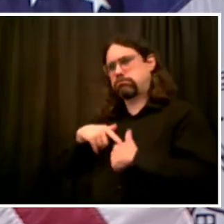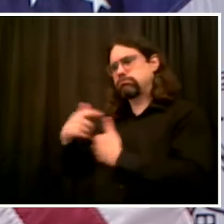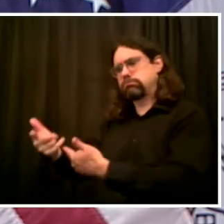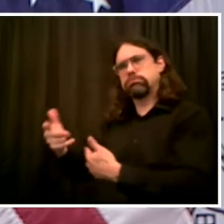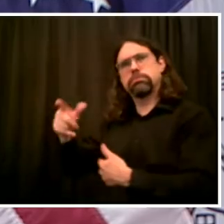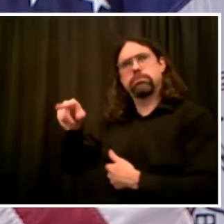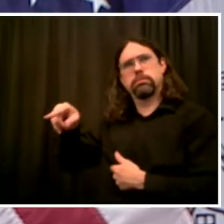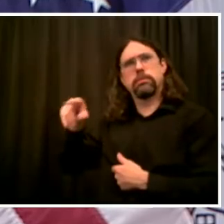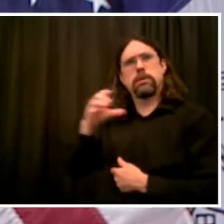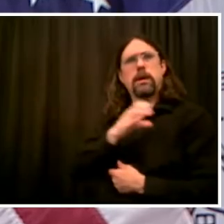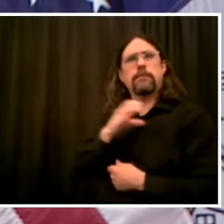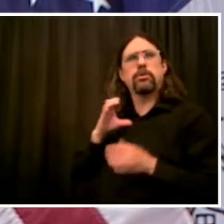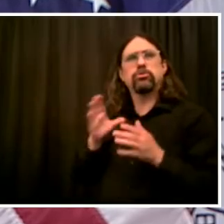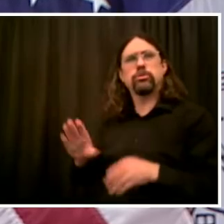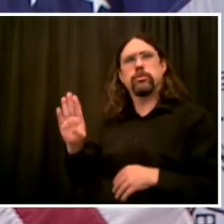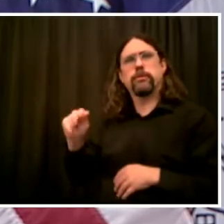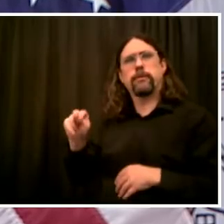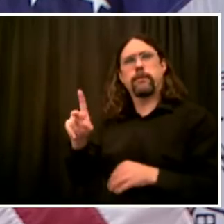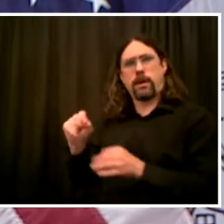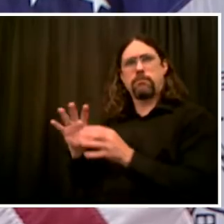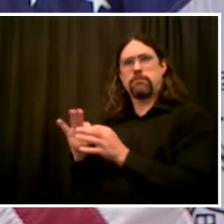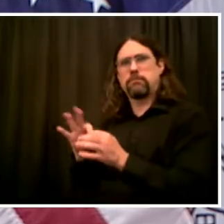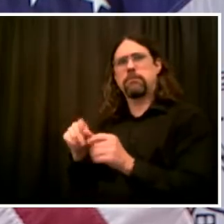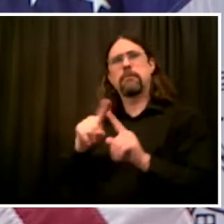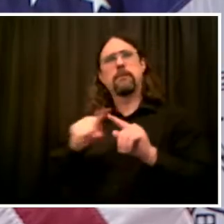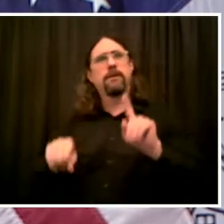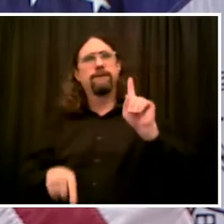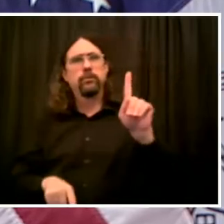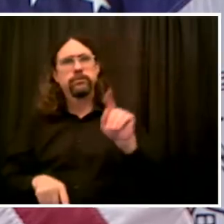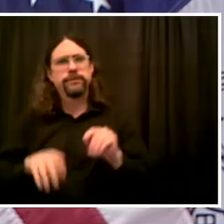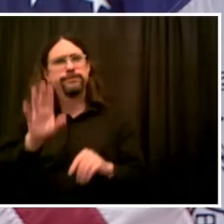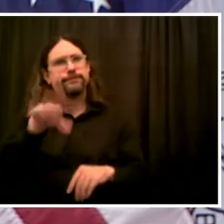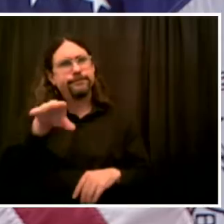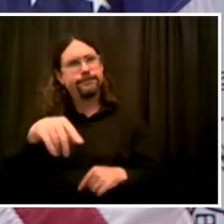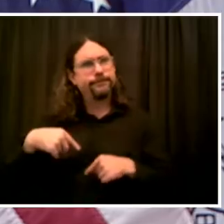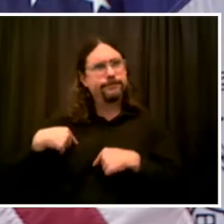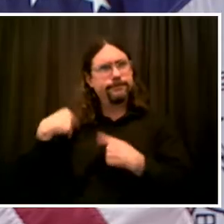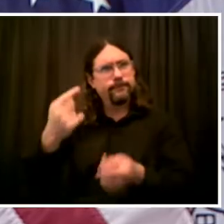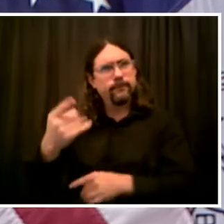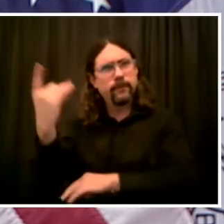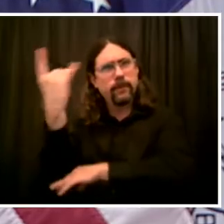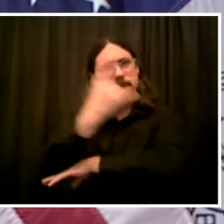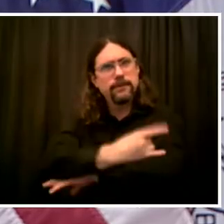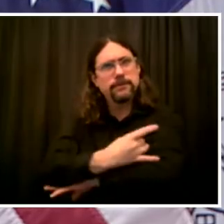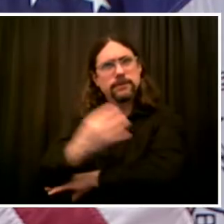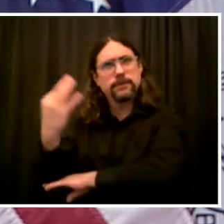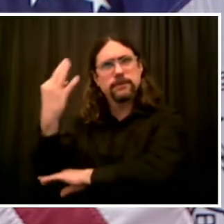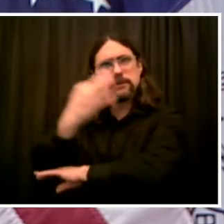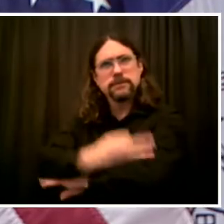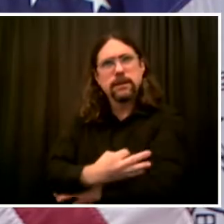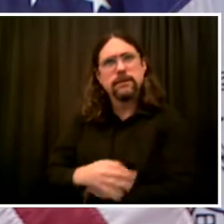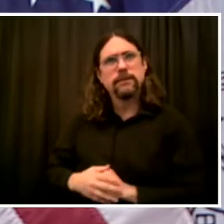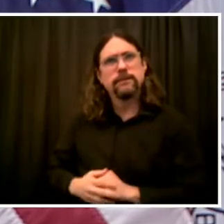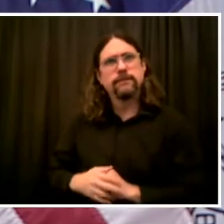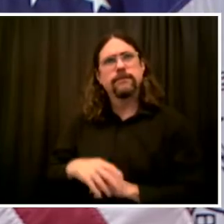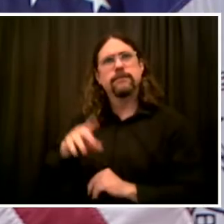VIEW OF THIS.